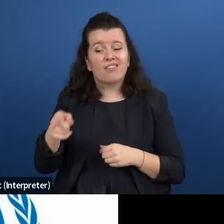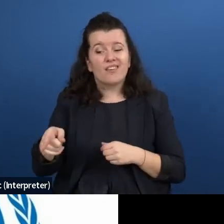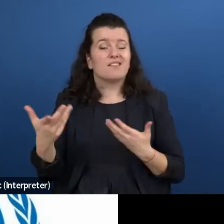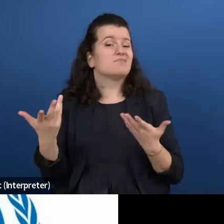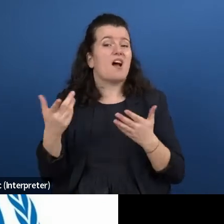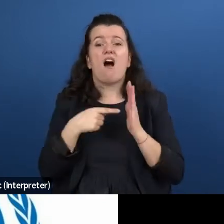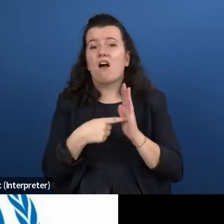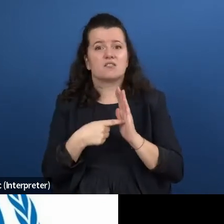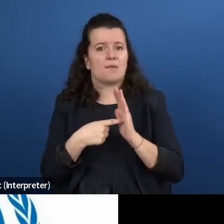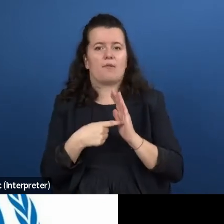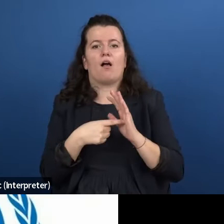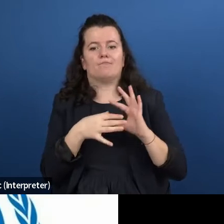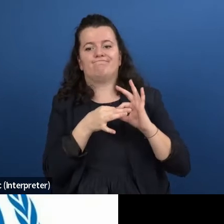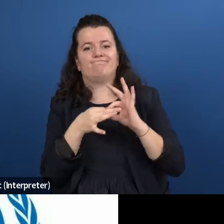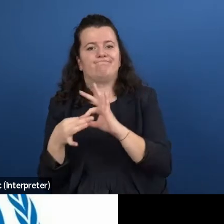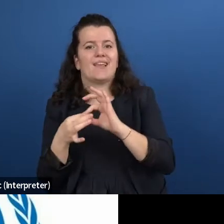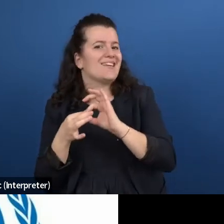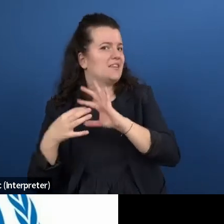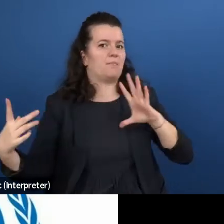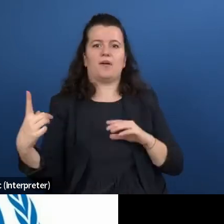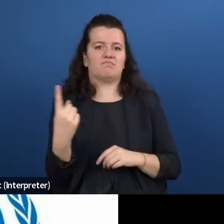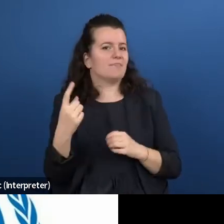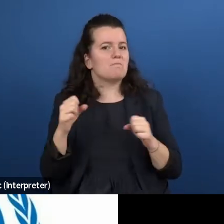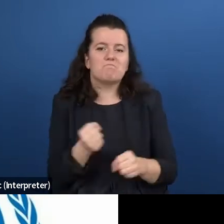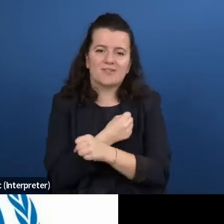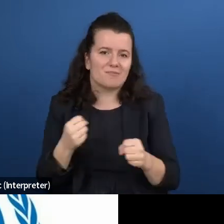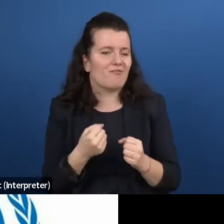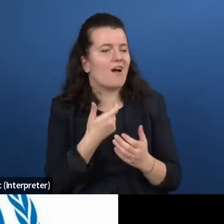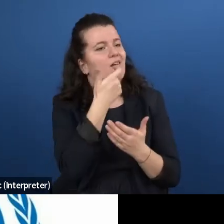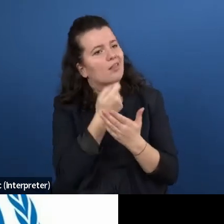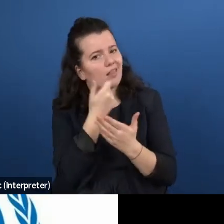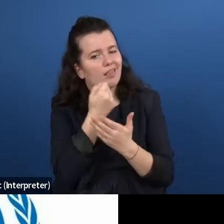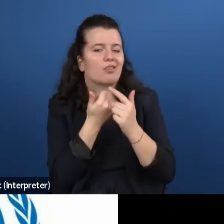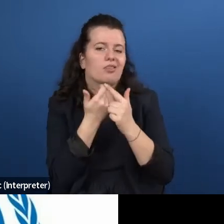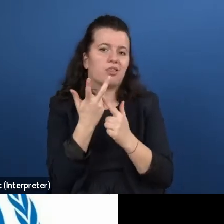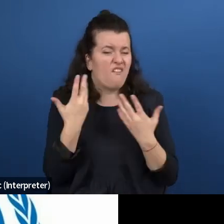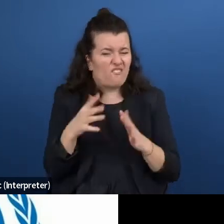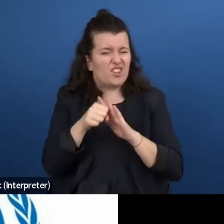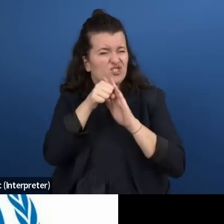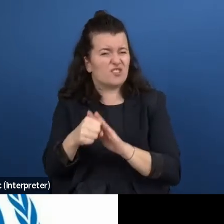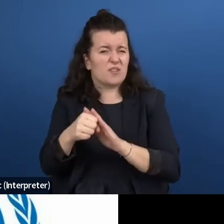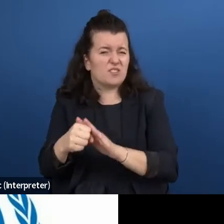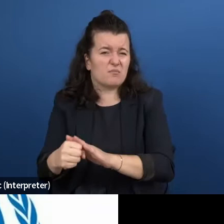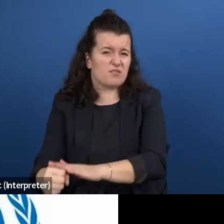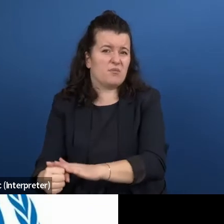which may arise from structural discrimination, they can increase risks of poverty and exclusion